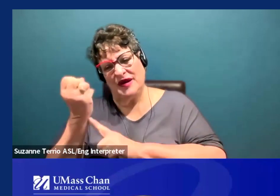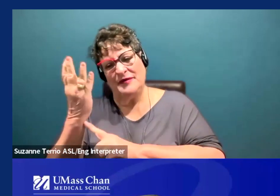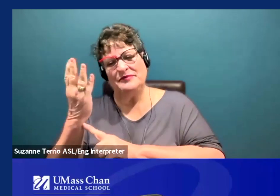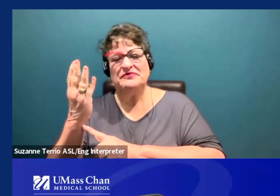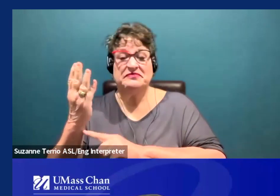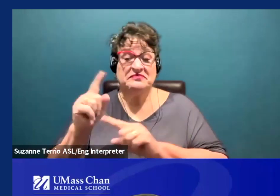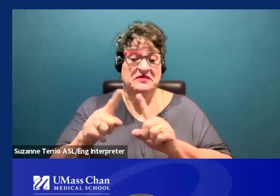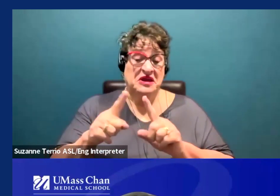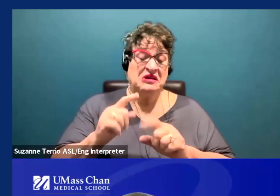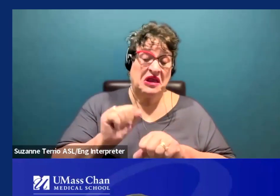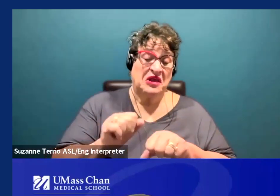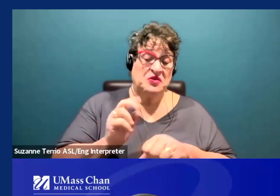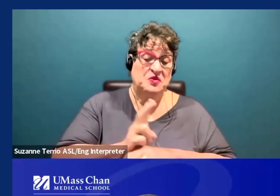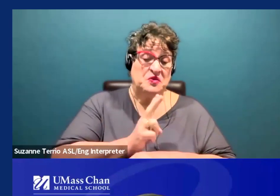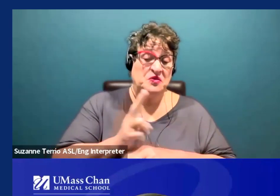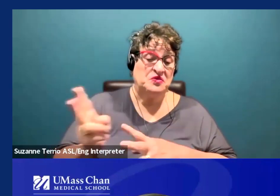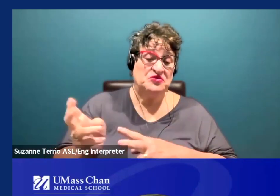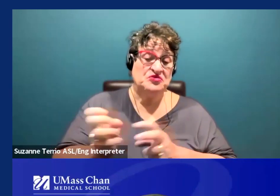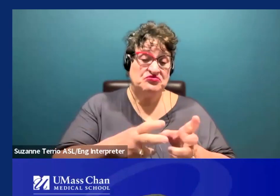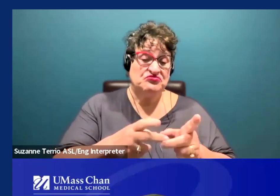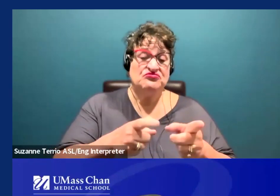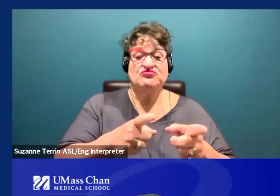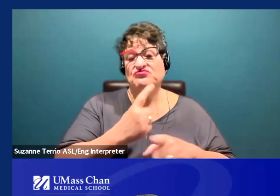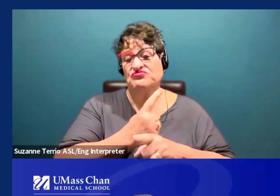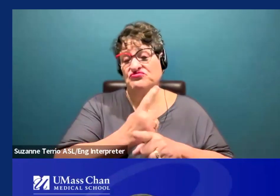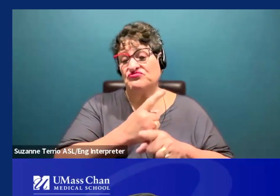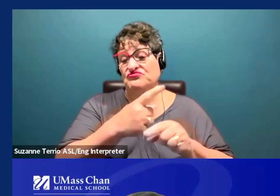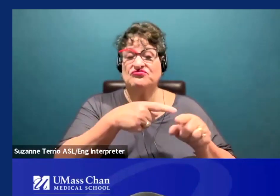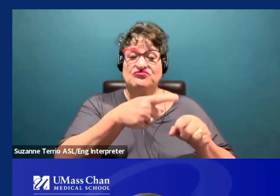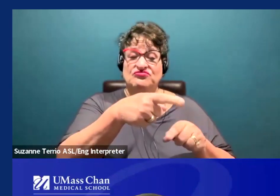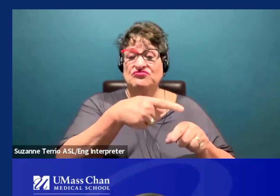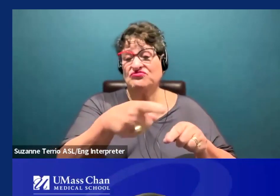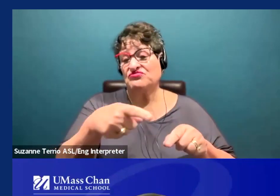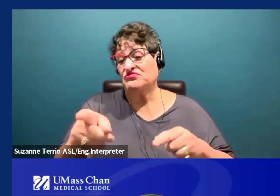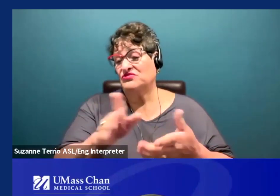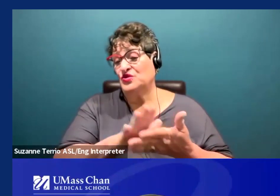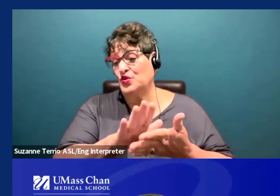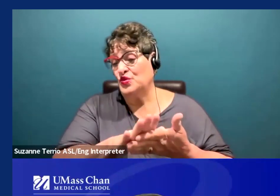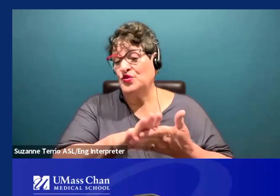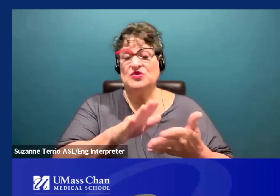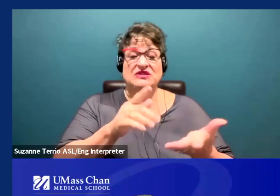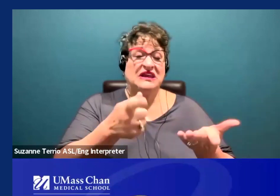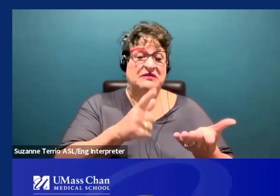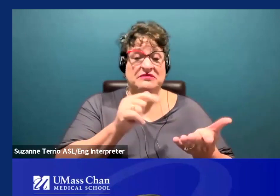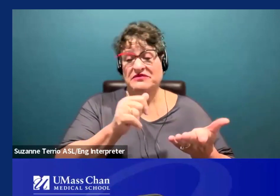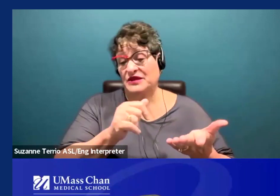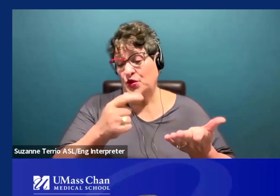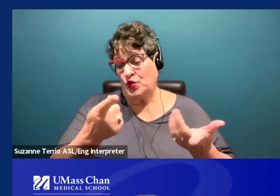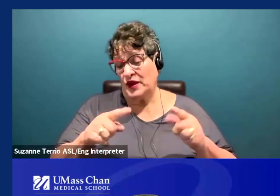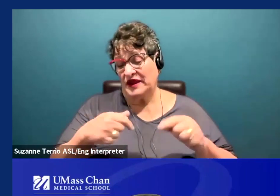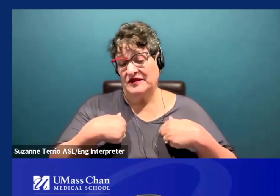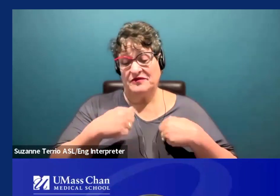settings and schools and with parenting. So whenever I'm trying to help somebody figure out an accommodation,